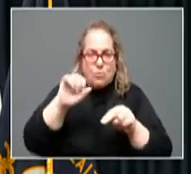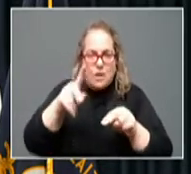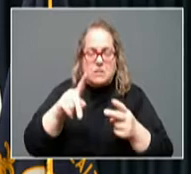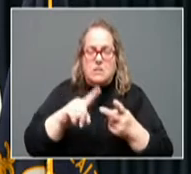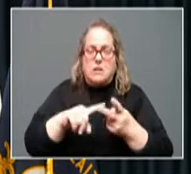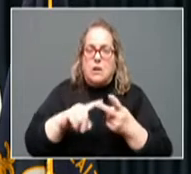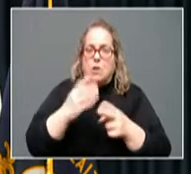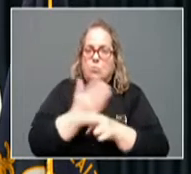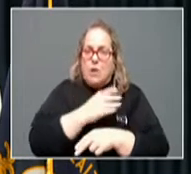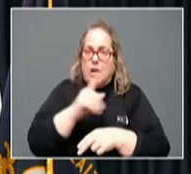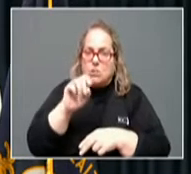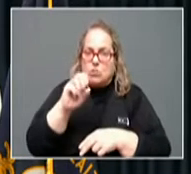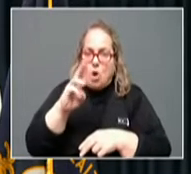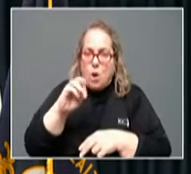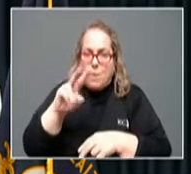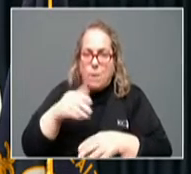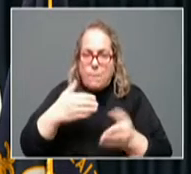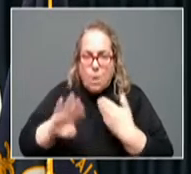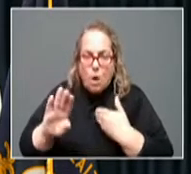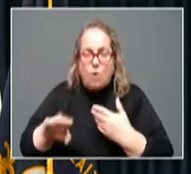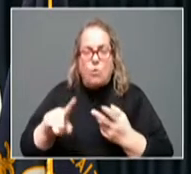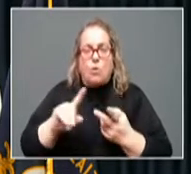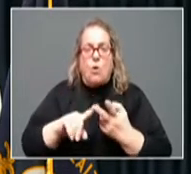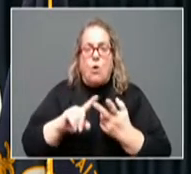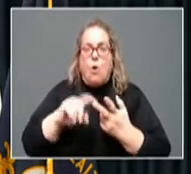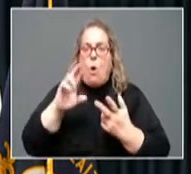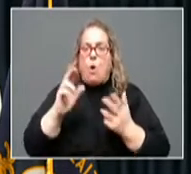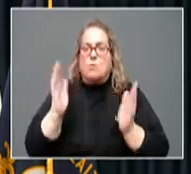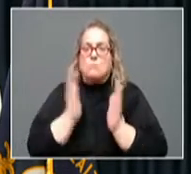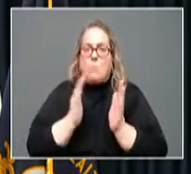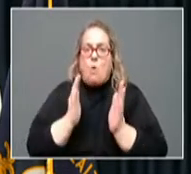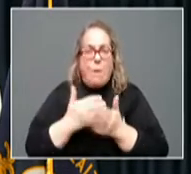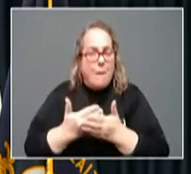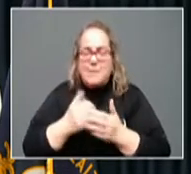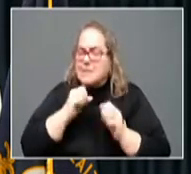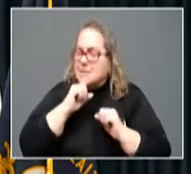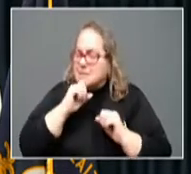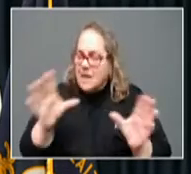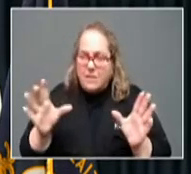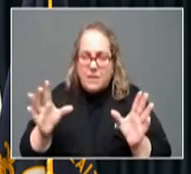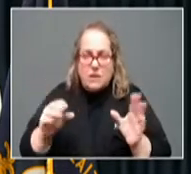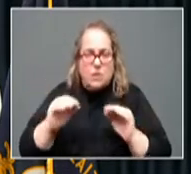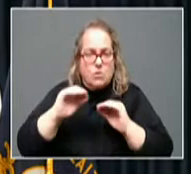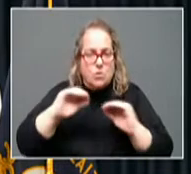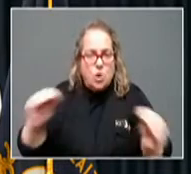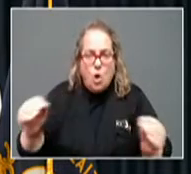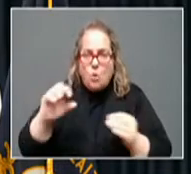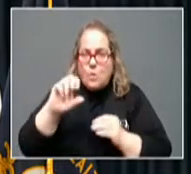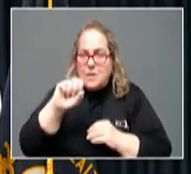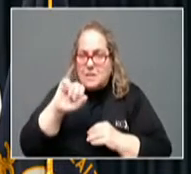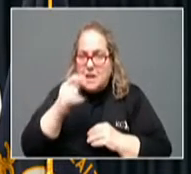for age babies. Um, they found no signals of harm or damage caused by the